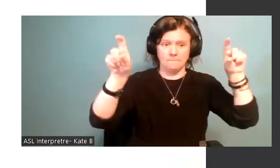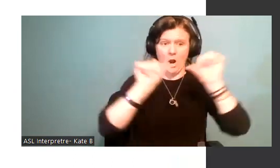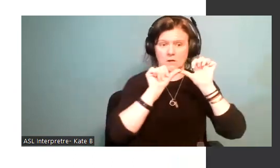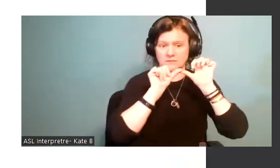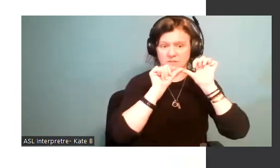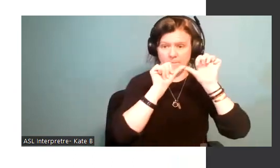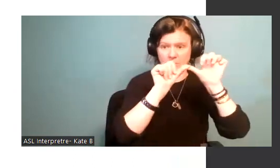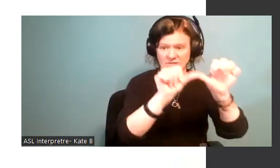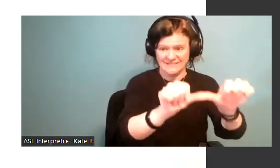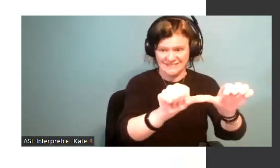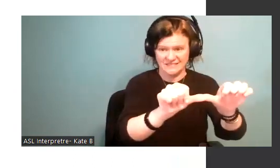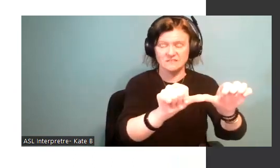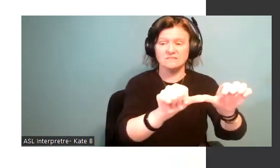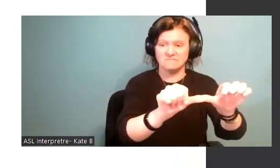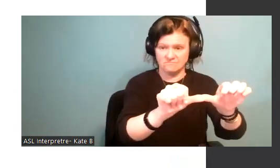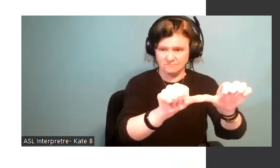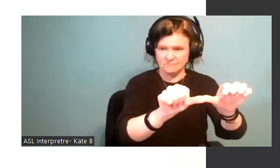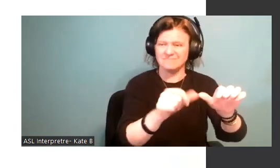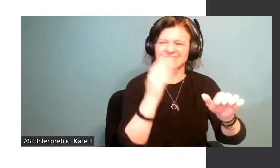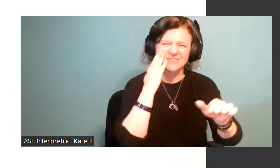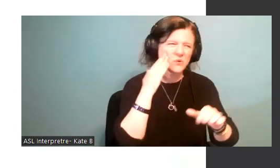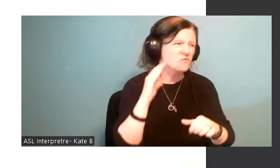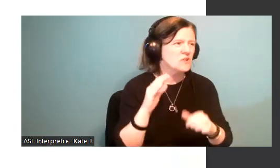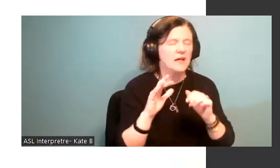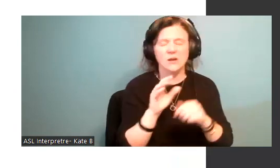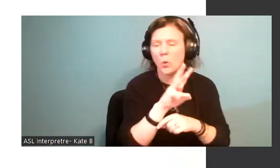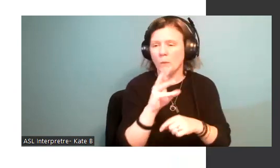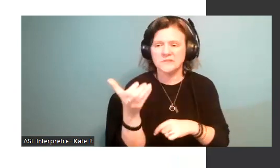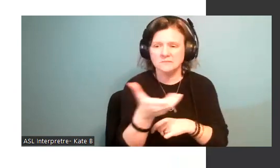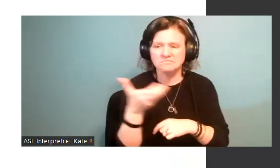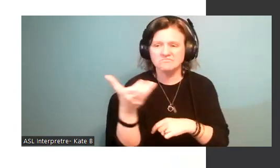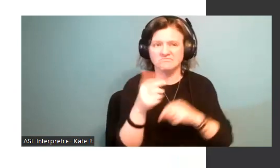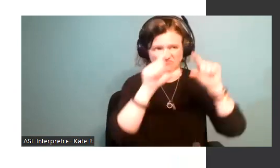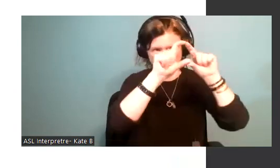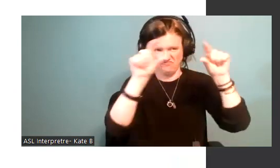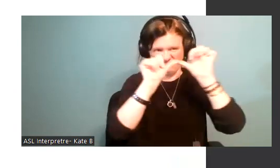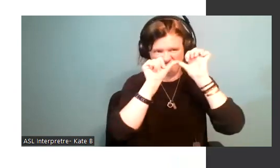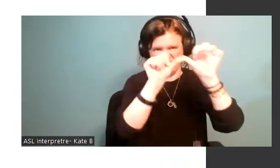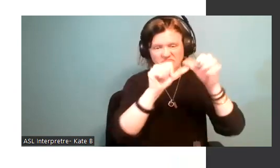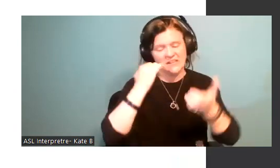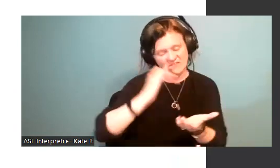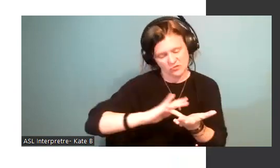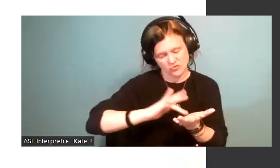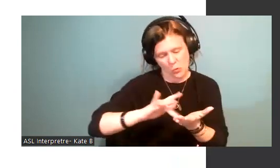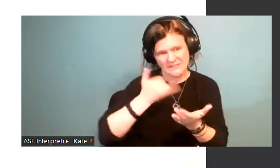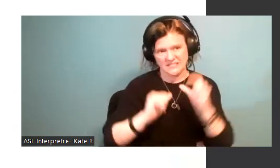and the menu is vertical. The only other difference is a bar is persistent, so you think